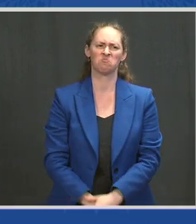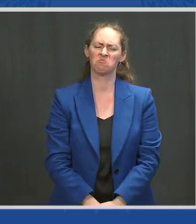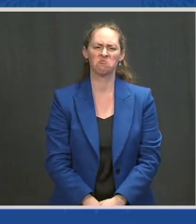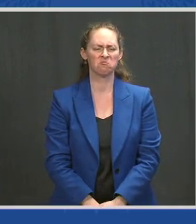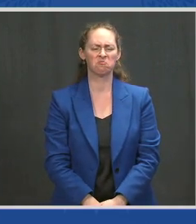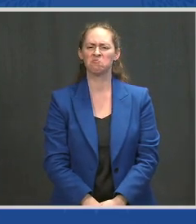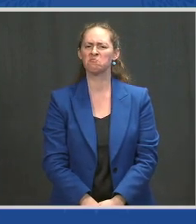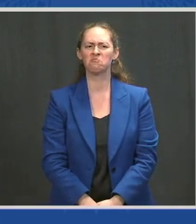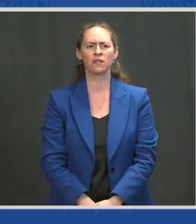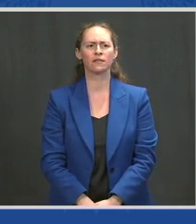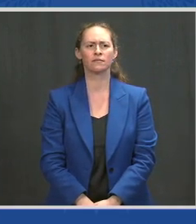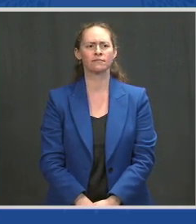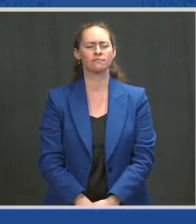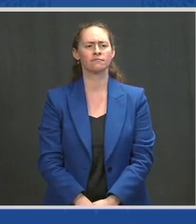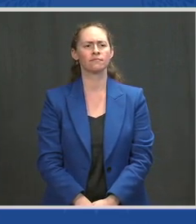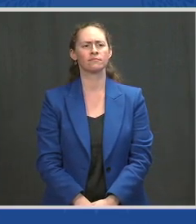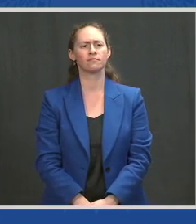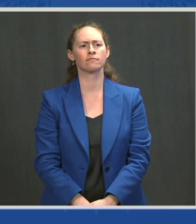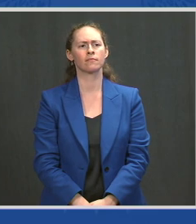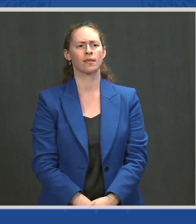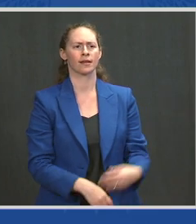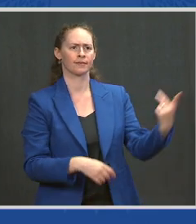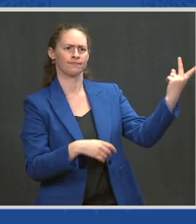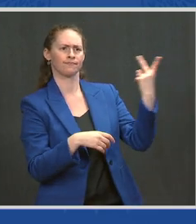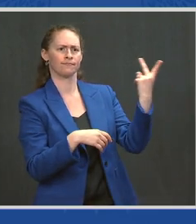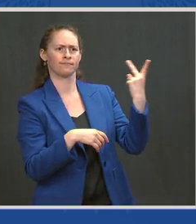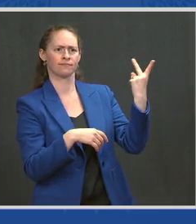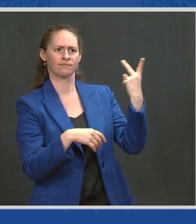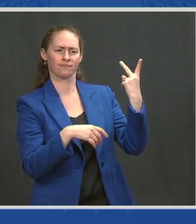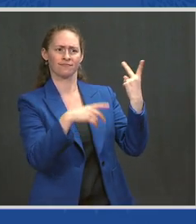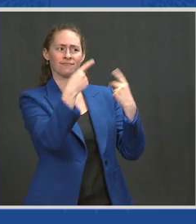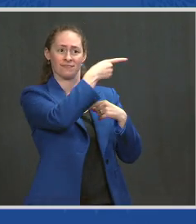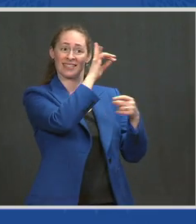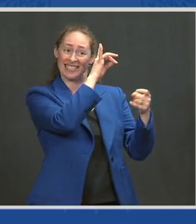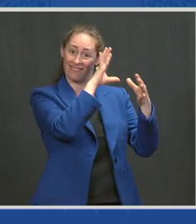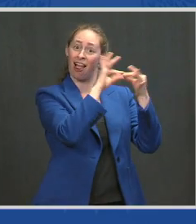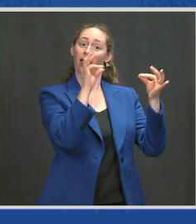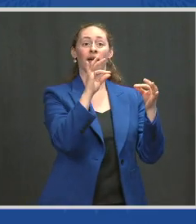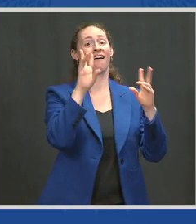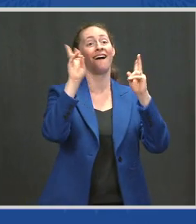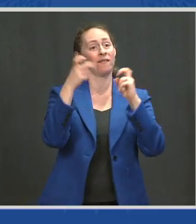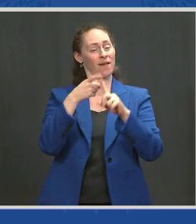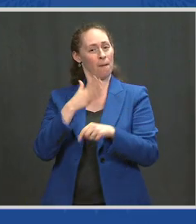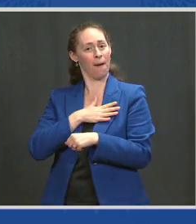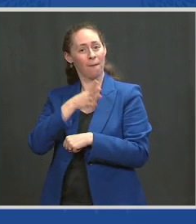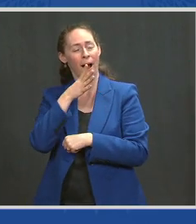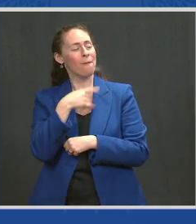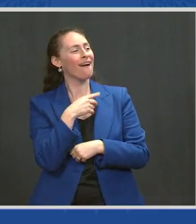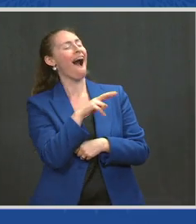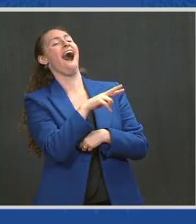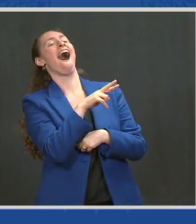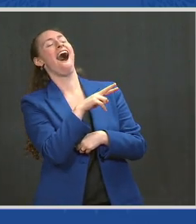I heard he quoted my mom and quoted other people today. There was -- it was very, as we say -- which will shock you,